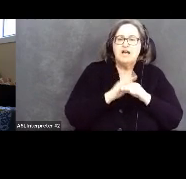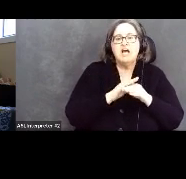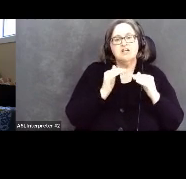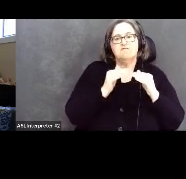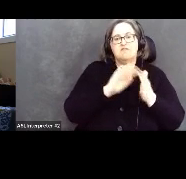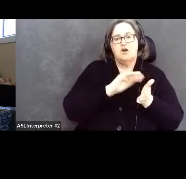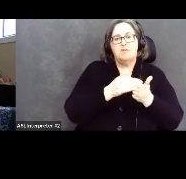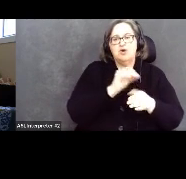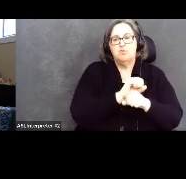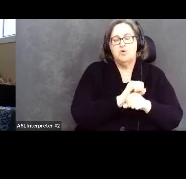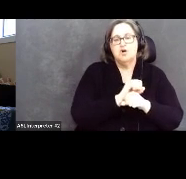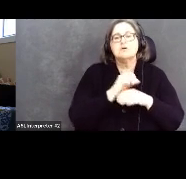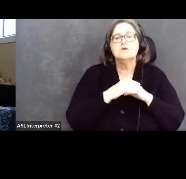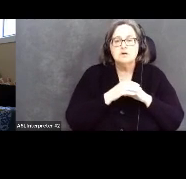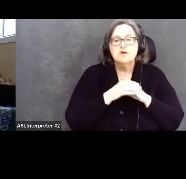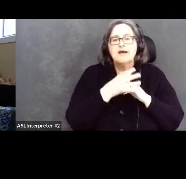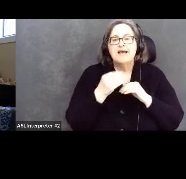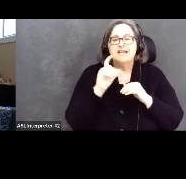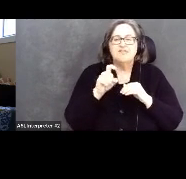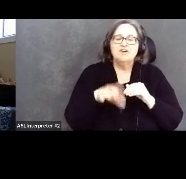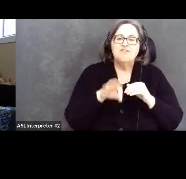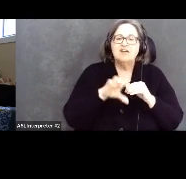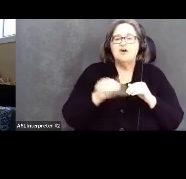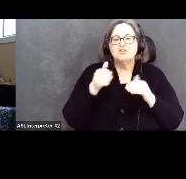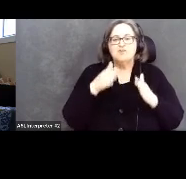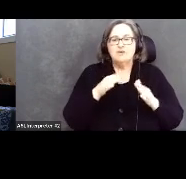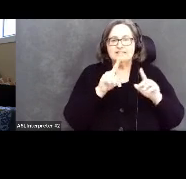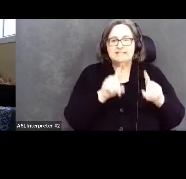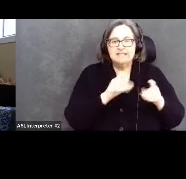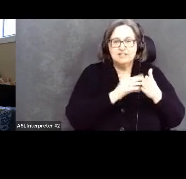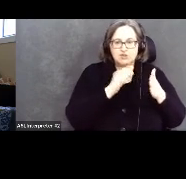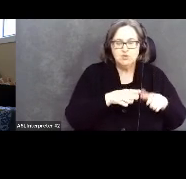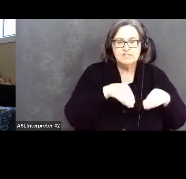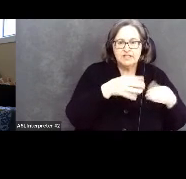And that they need to find alternative way toss test them and give them grades. We want teachers